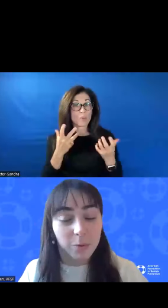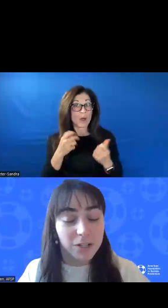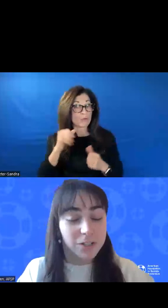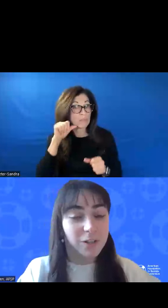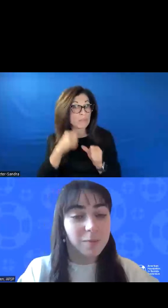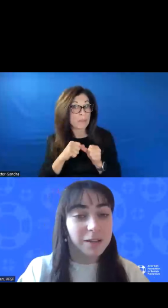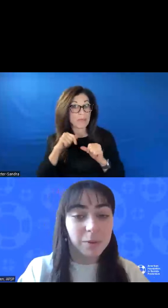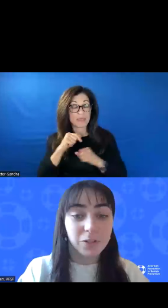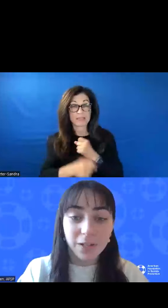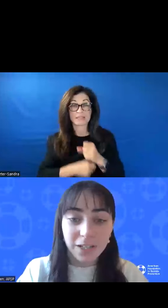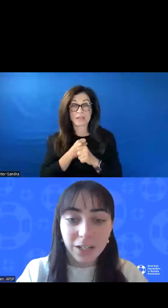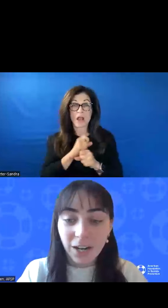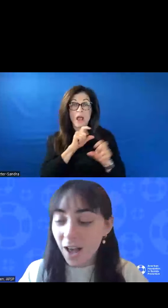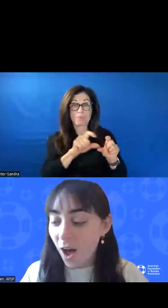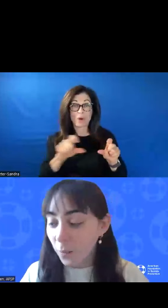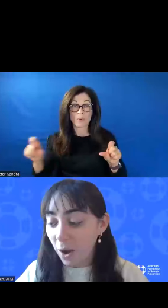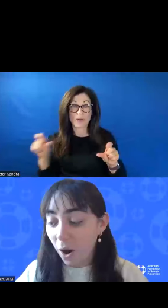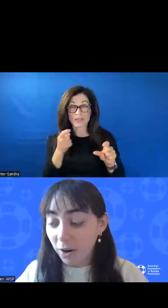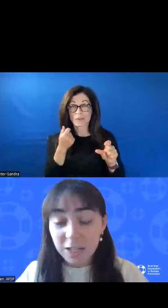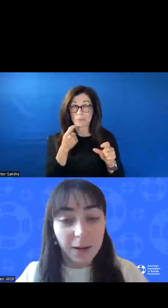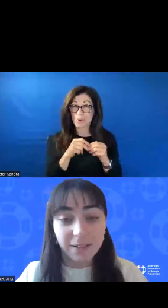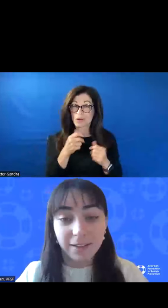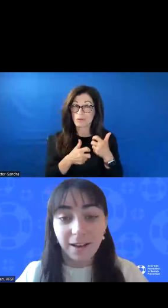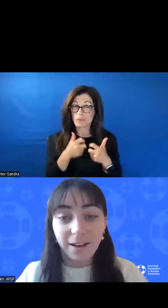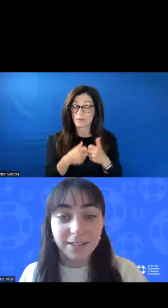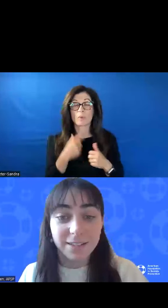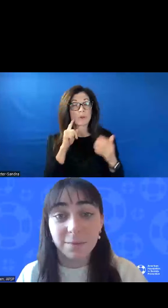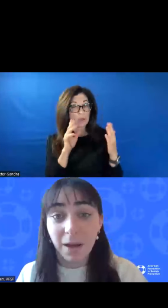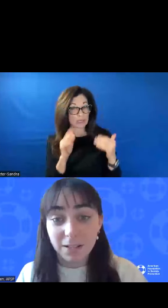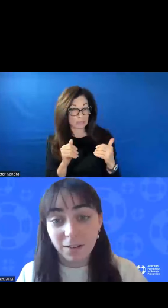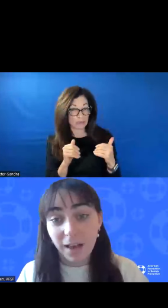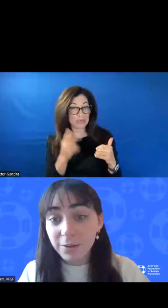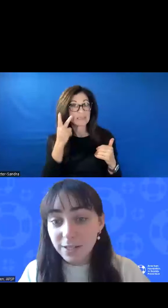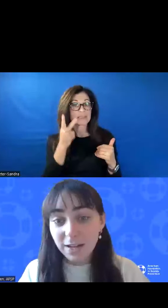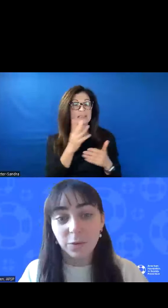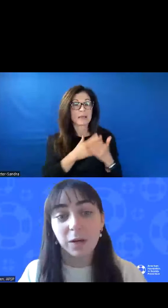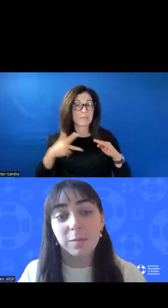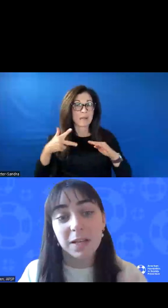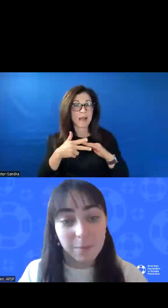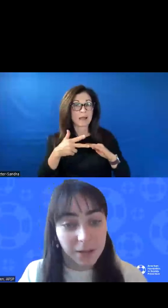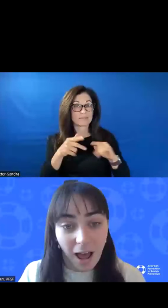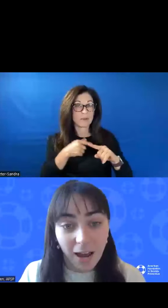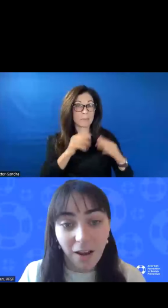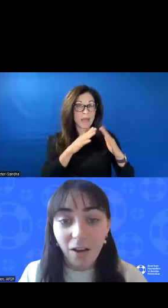AAPPROPRIATIONS ARE TRICKIER AND WE ARE GOING TO SEE CUTS AND KEEP AN EYE